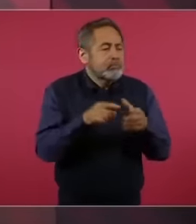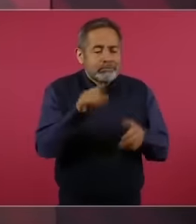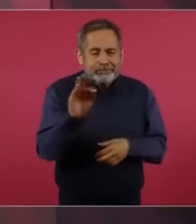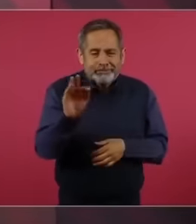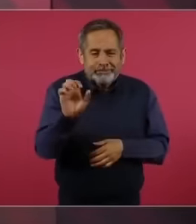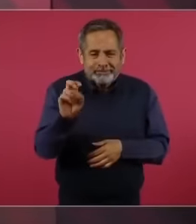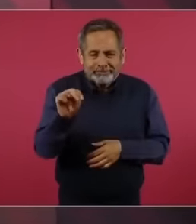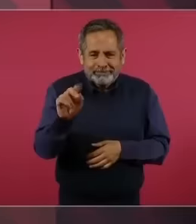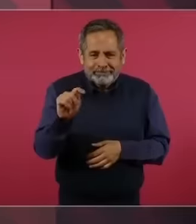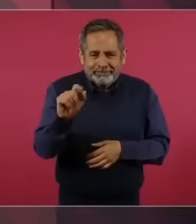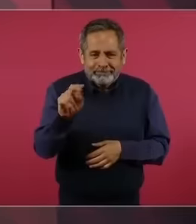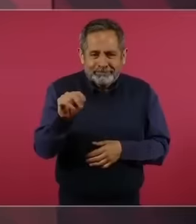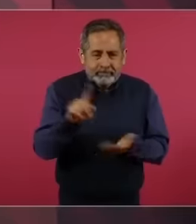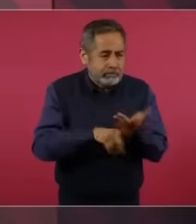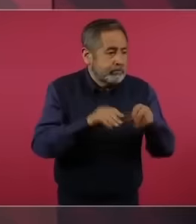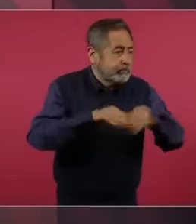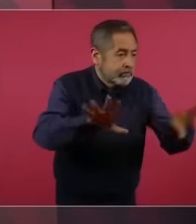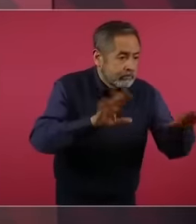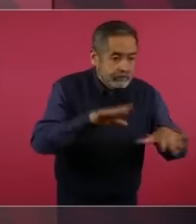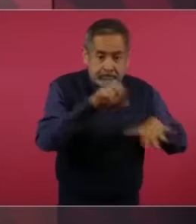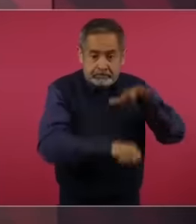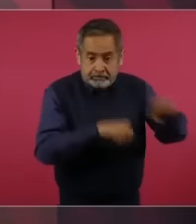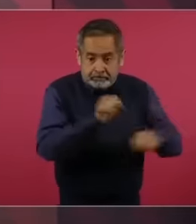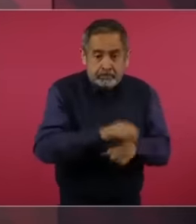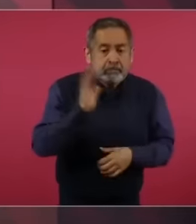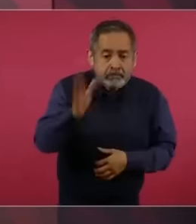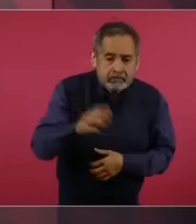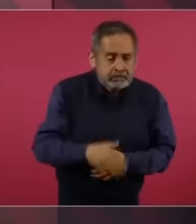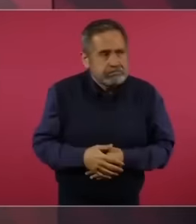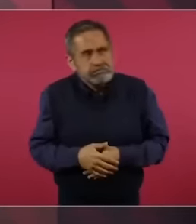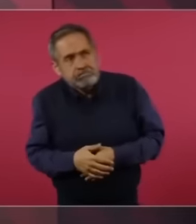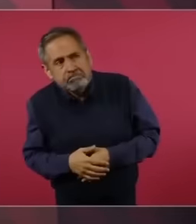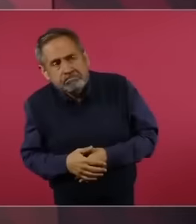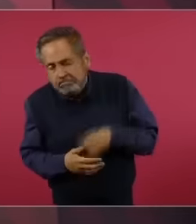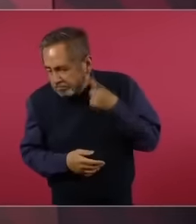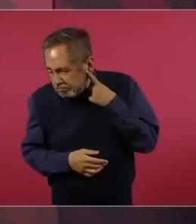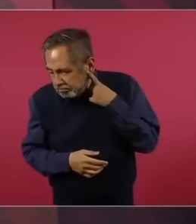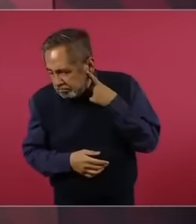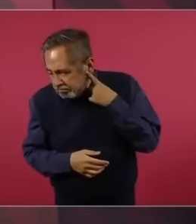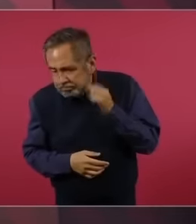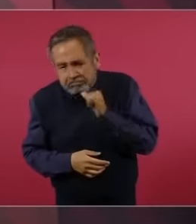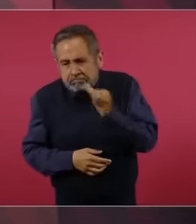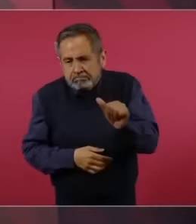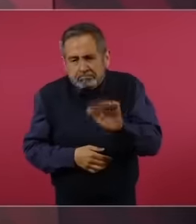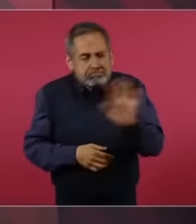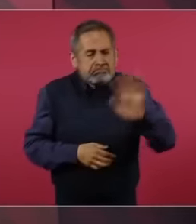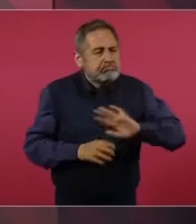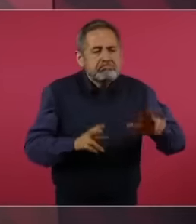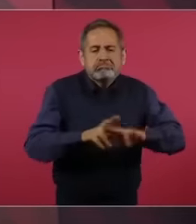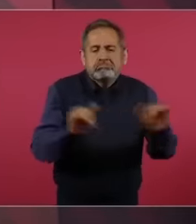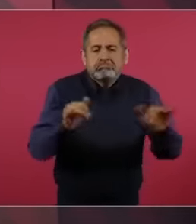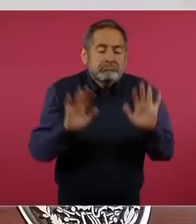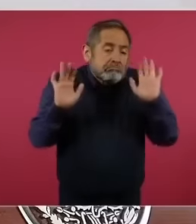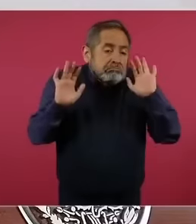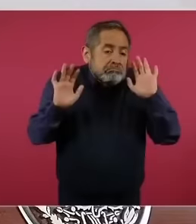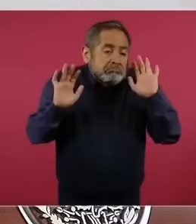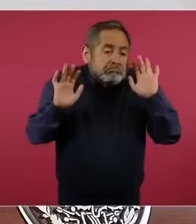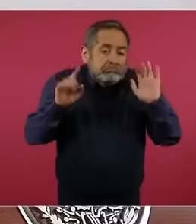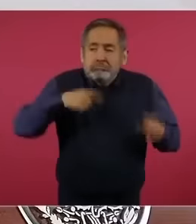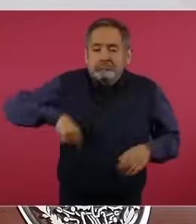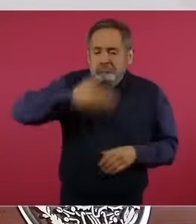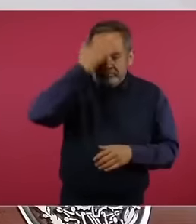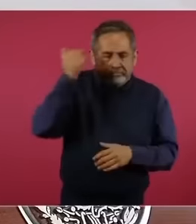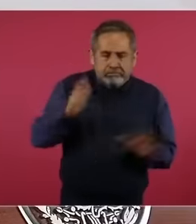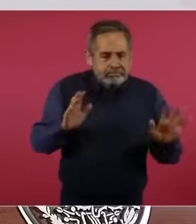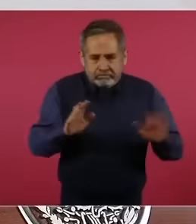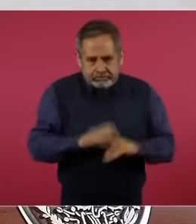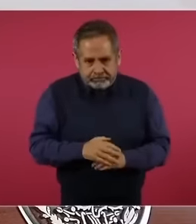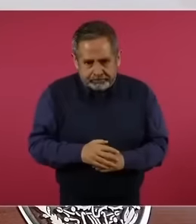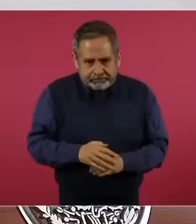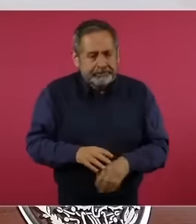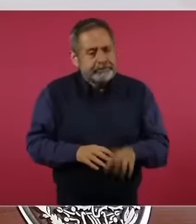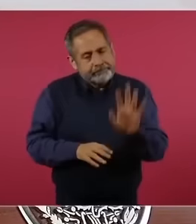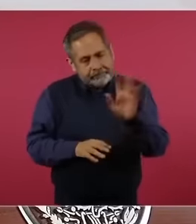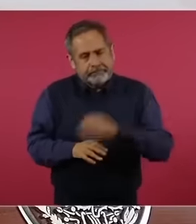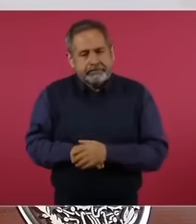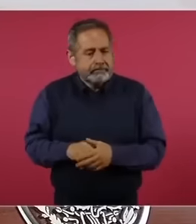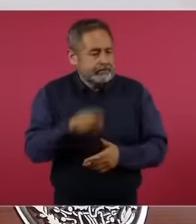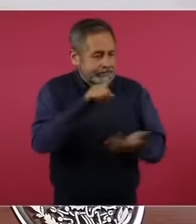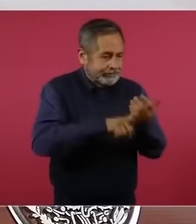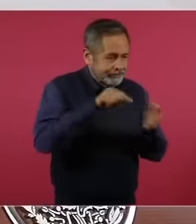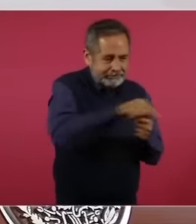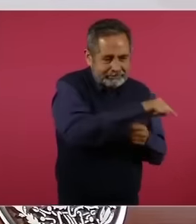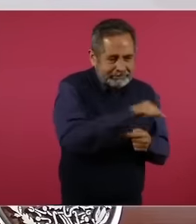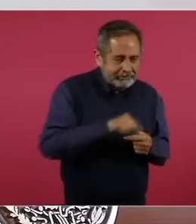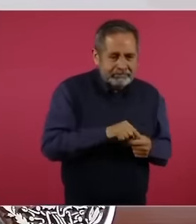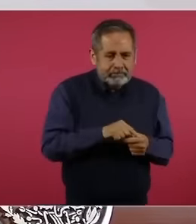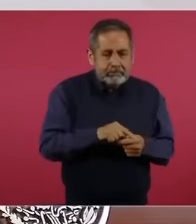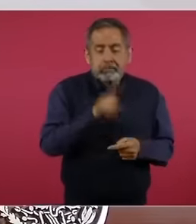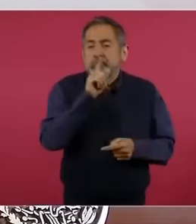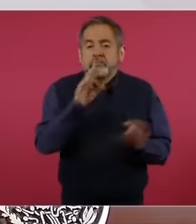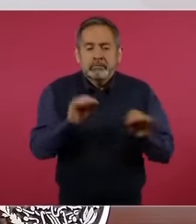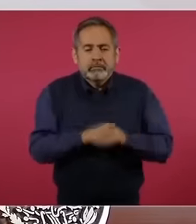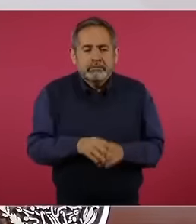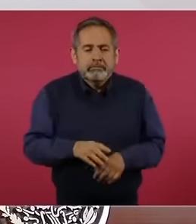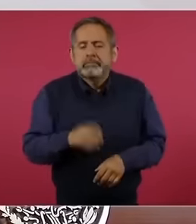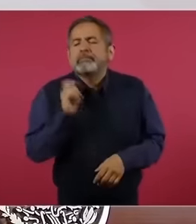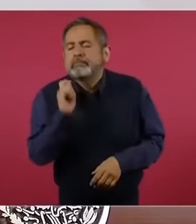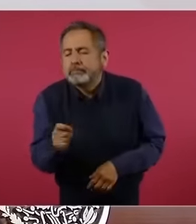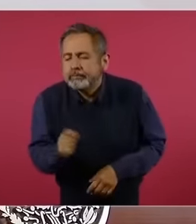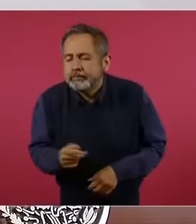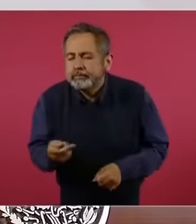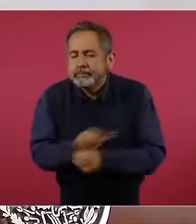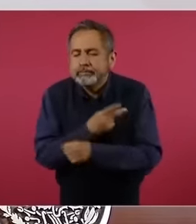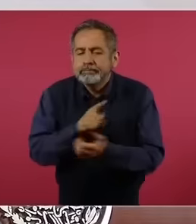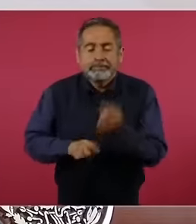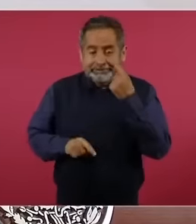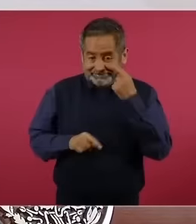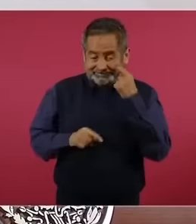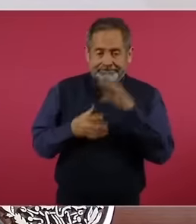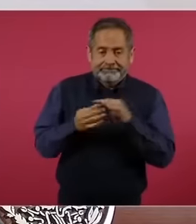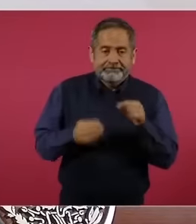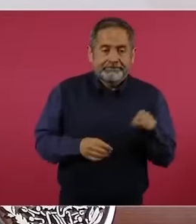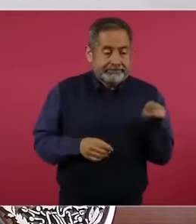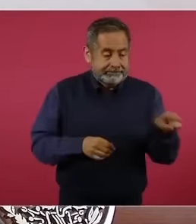or maybe they did, but we don't find out. Ah, but that's not the whole story. The issue is that they do not